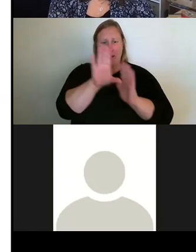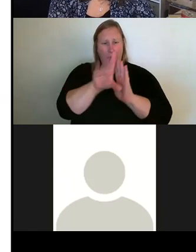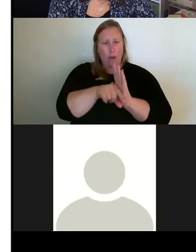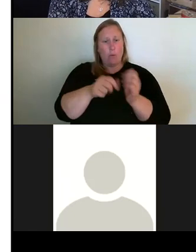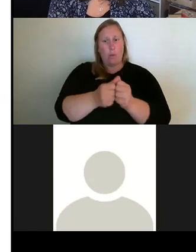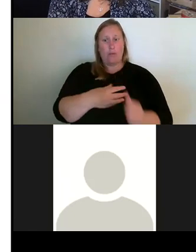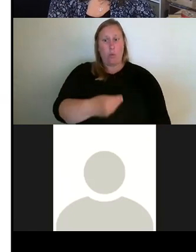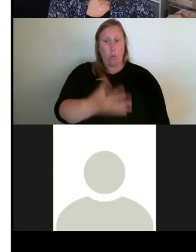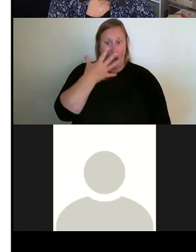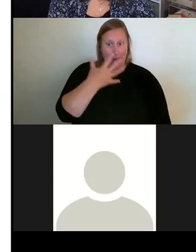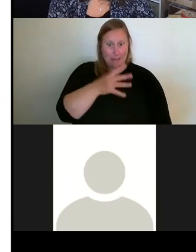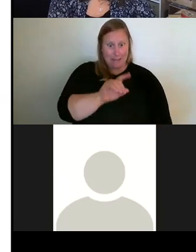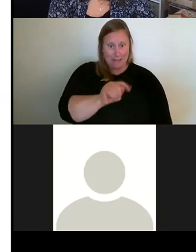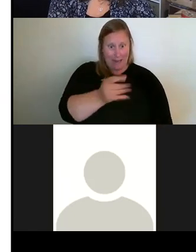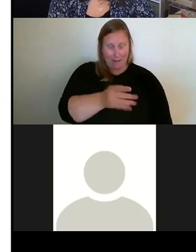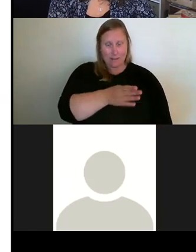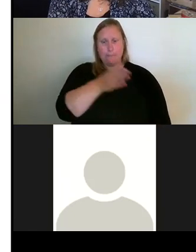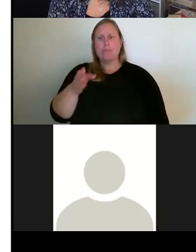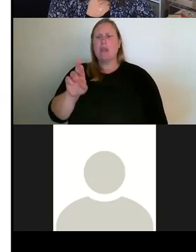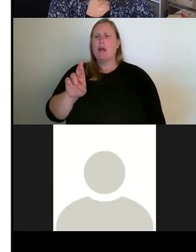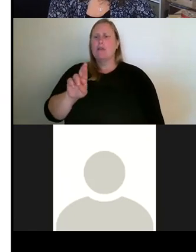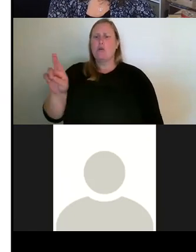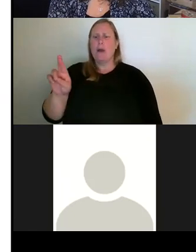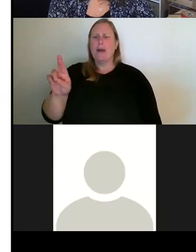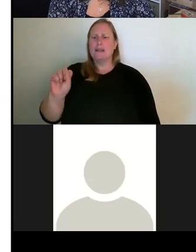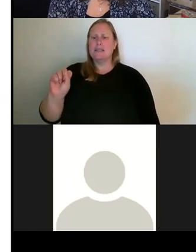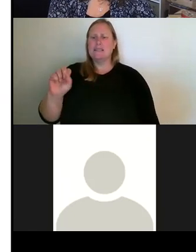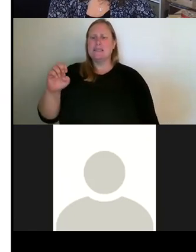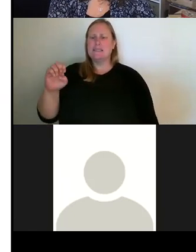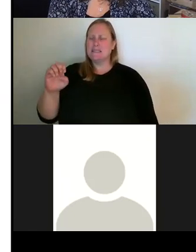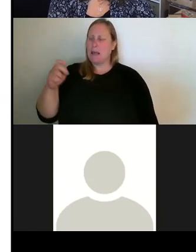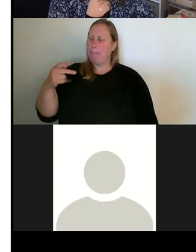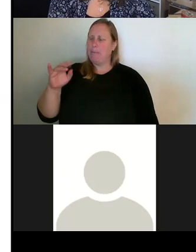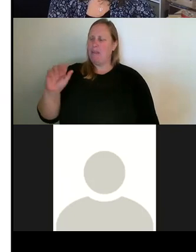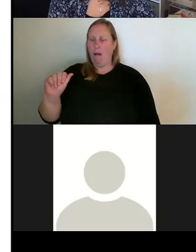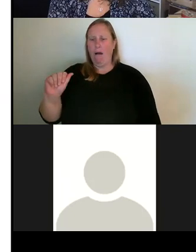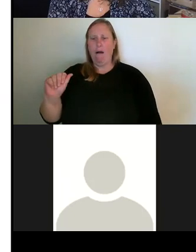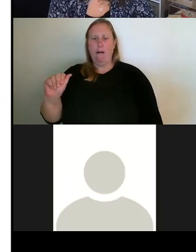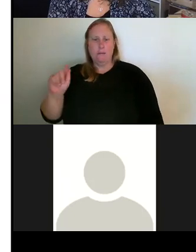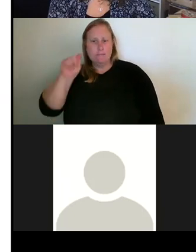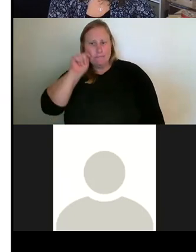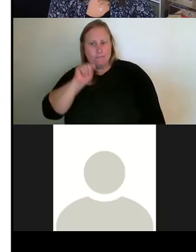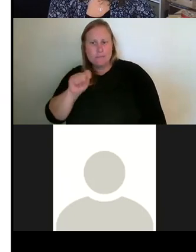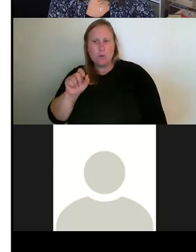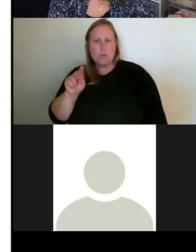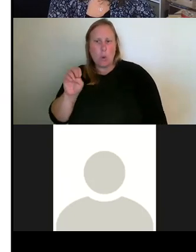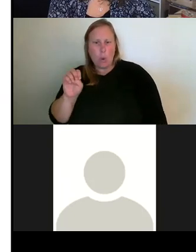The one on the right has a sepia tone to it. In addition, the middle and the right examples